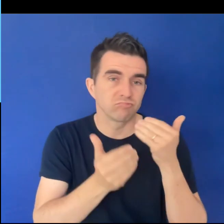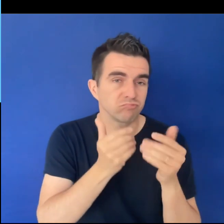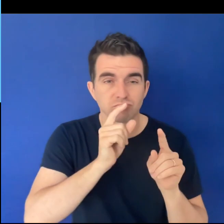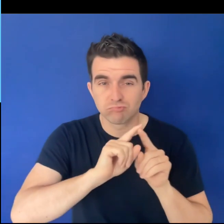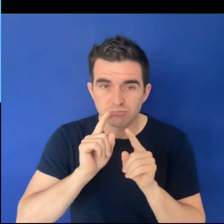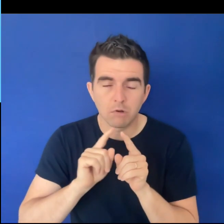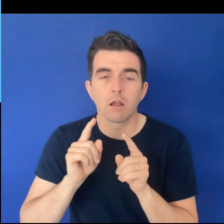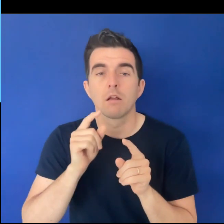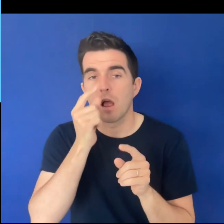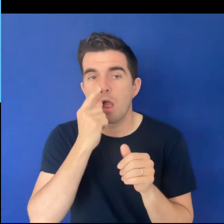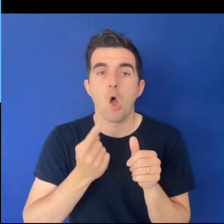autoplay dialogue,